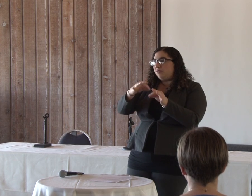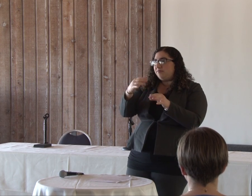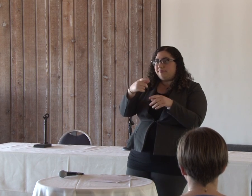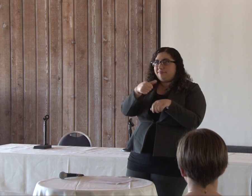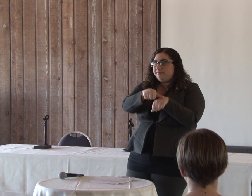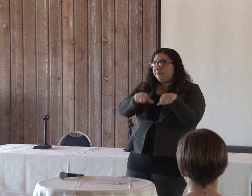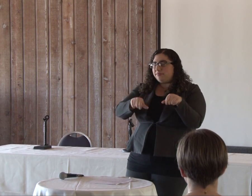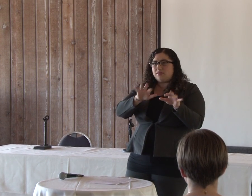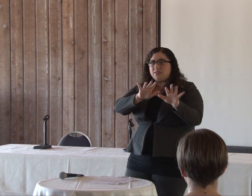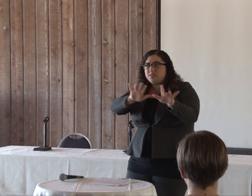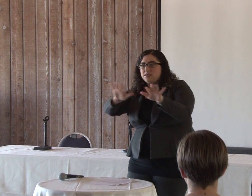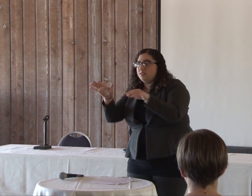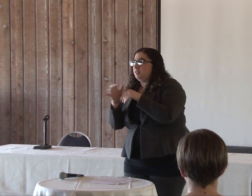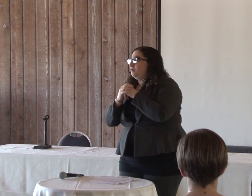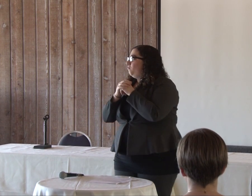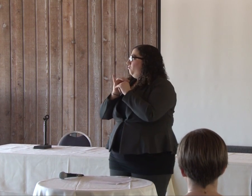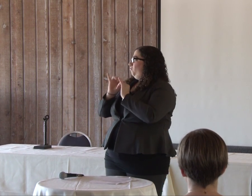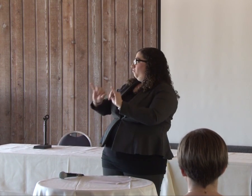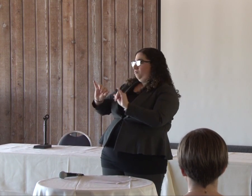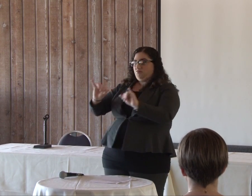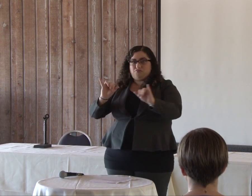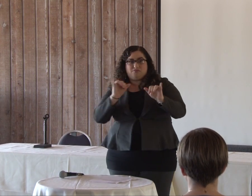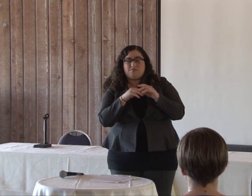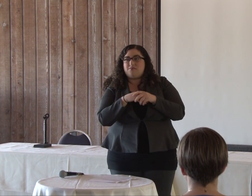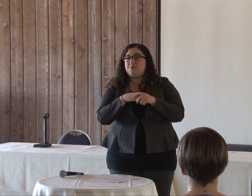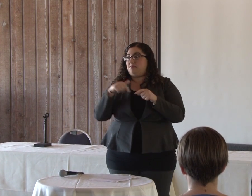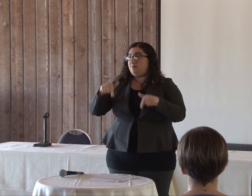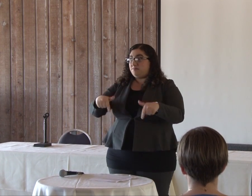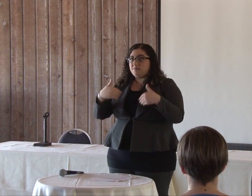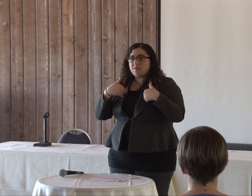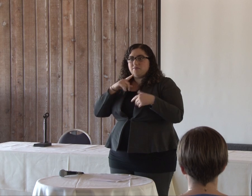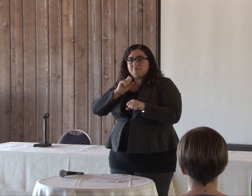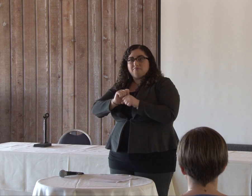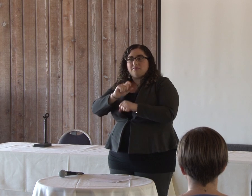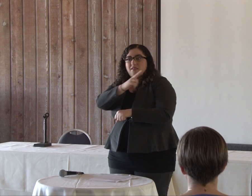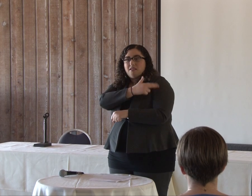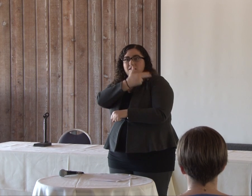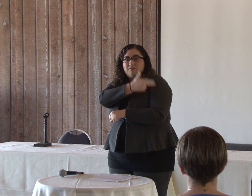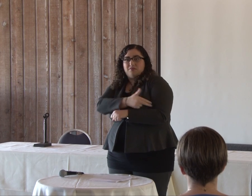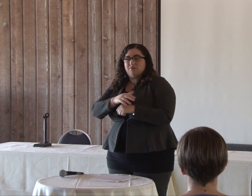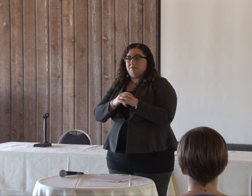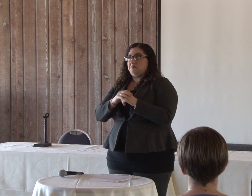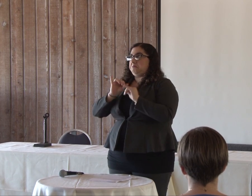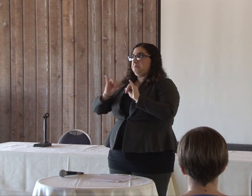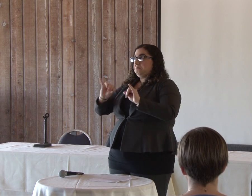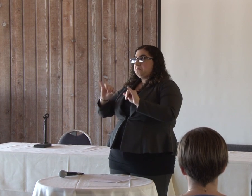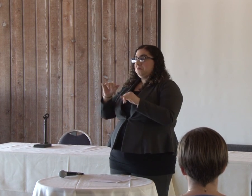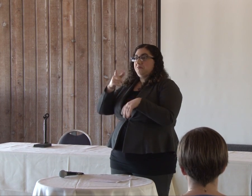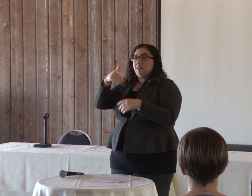cousins who knew how to perform Simple surgeries or procedures.